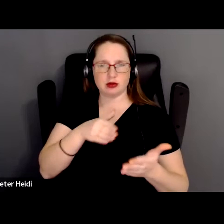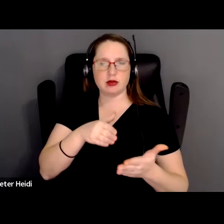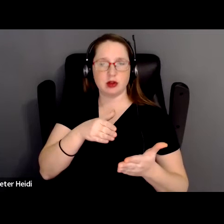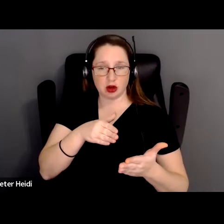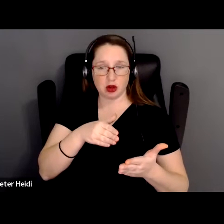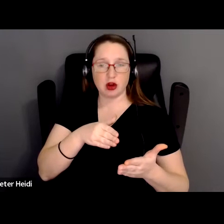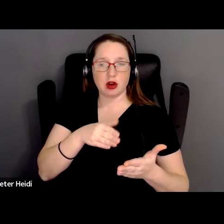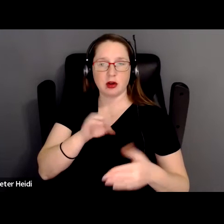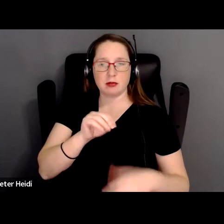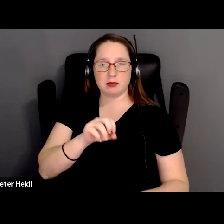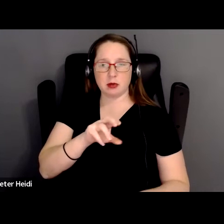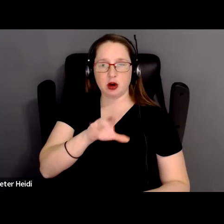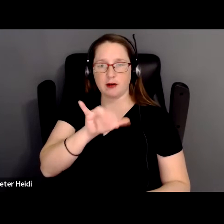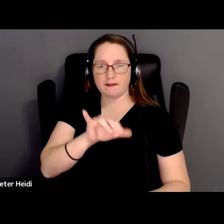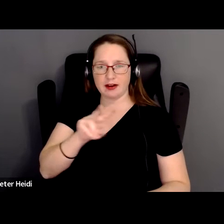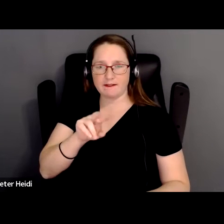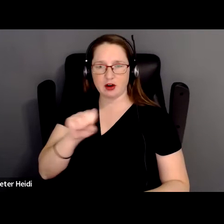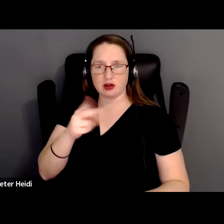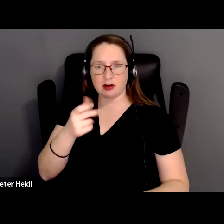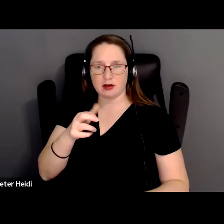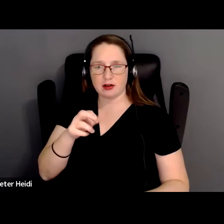Murphy versus harpested. That was settled in 2022.